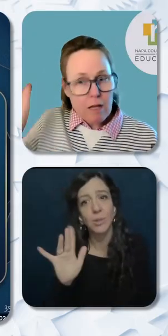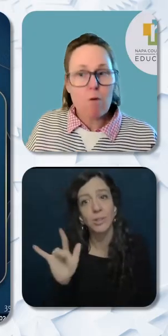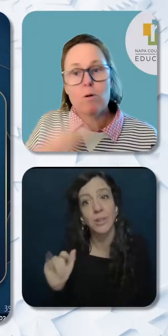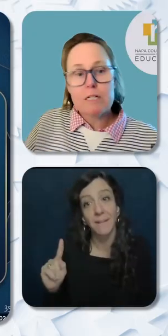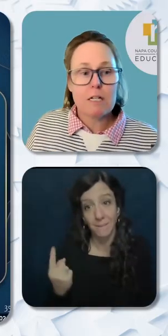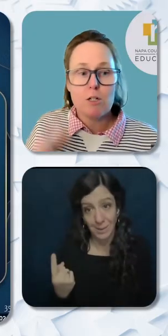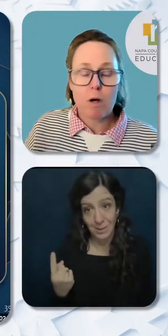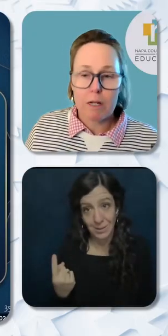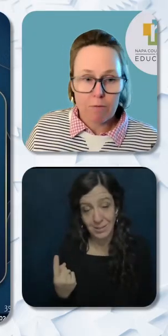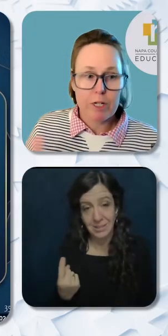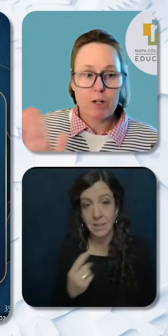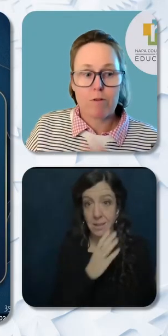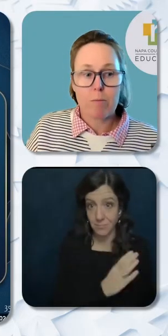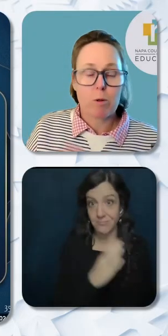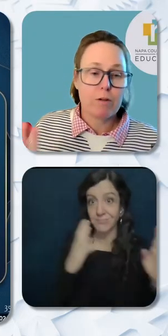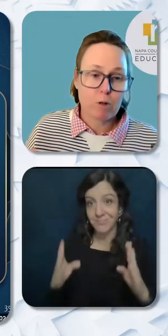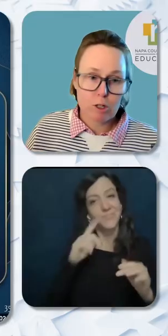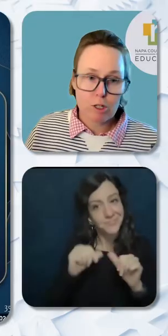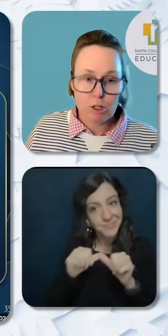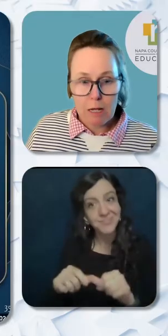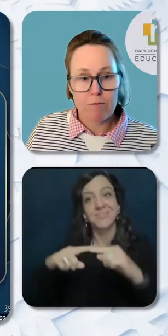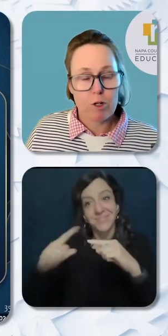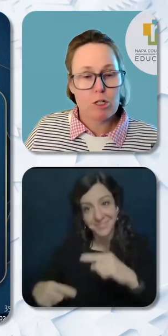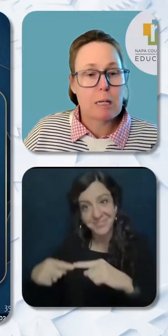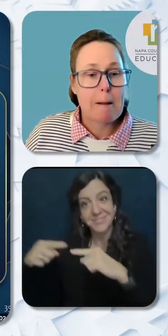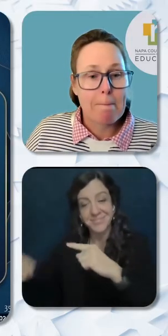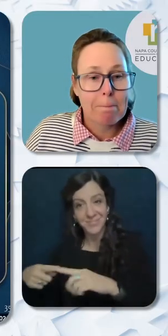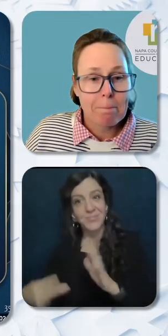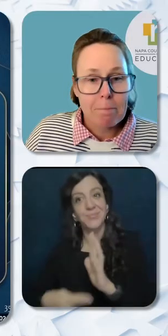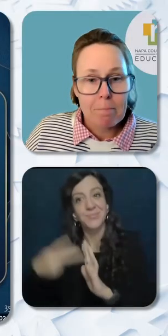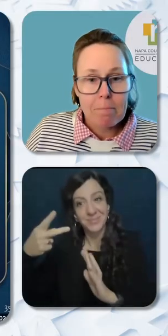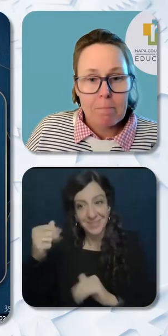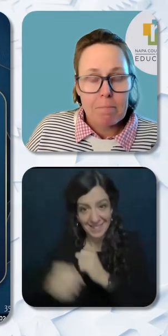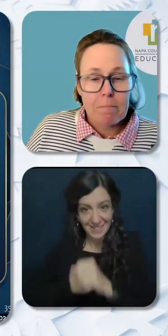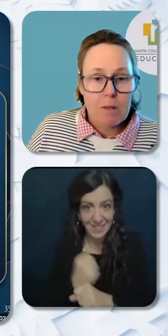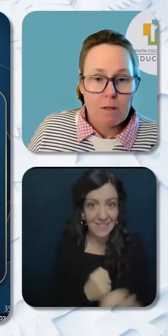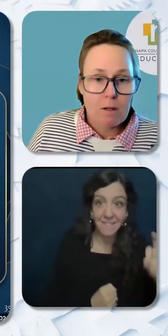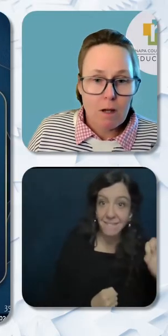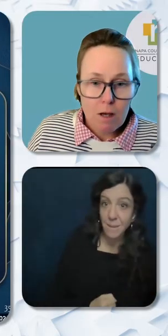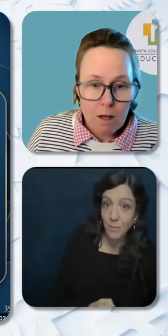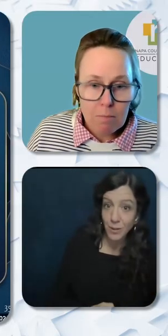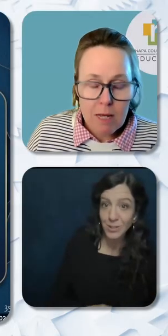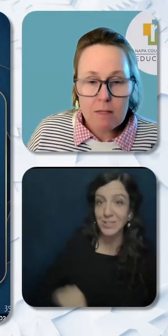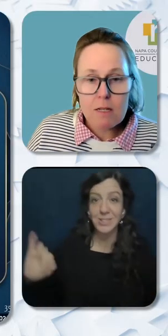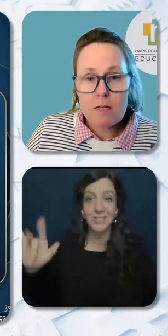And so that will continue on every year, February 1st, July 1st.